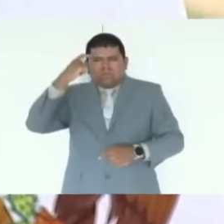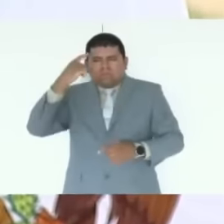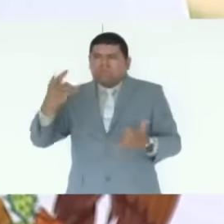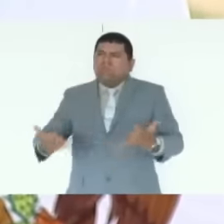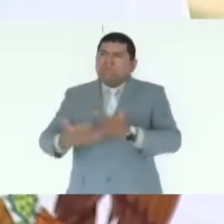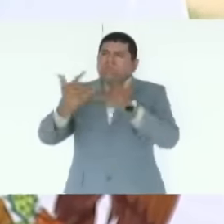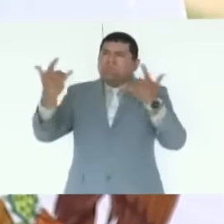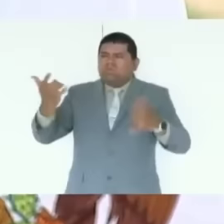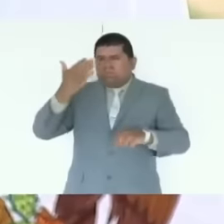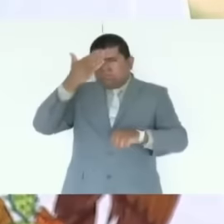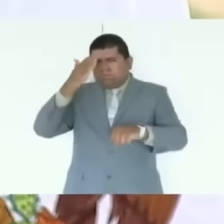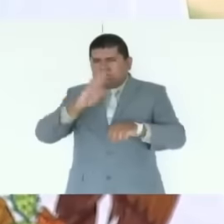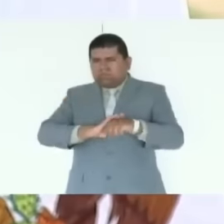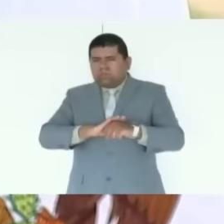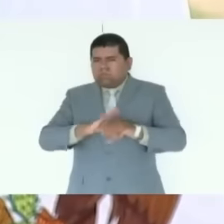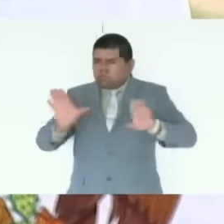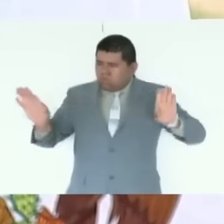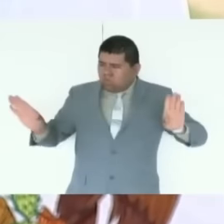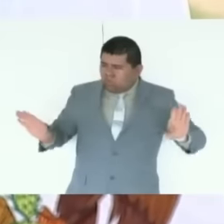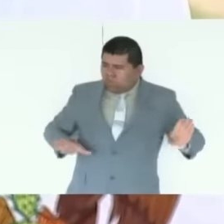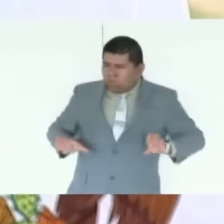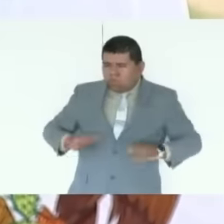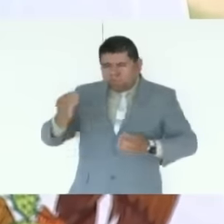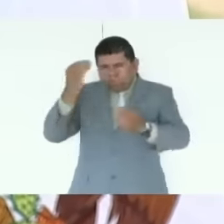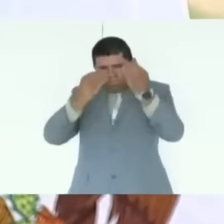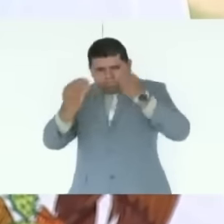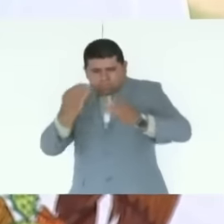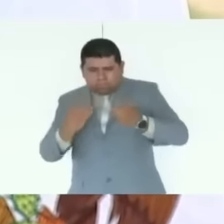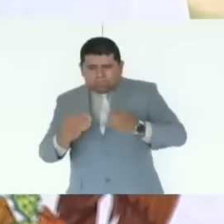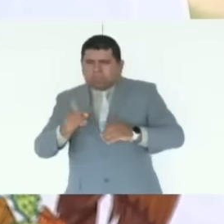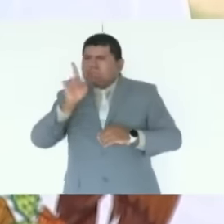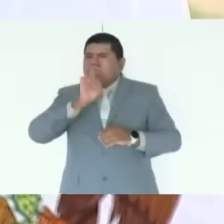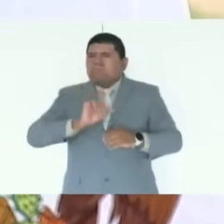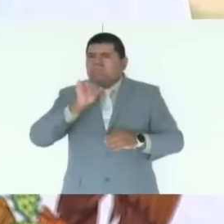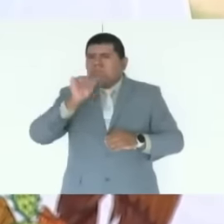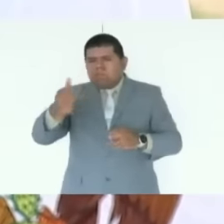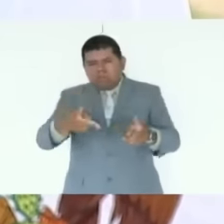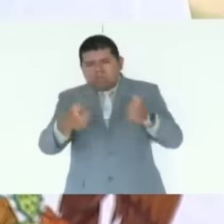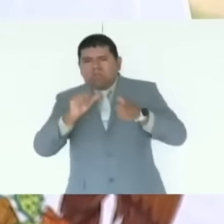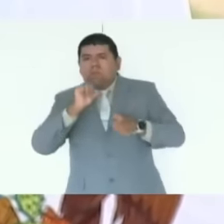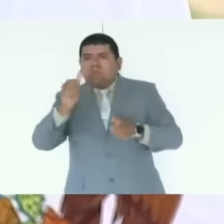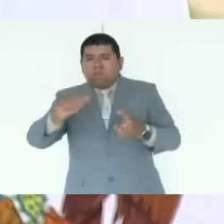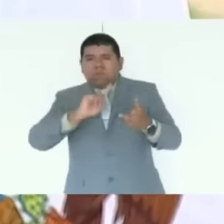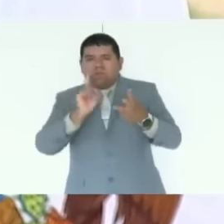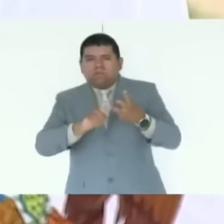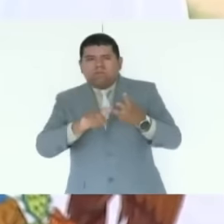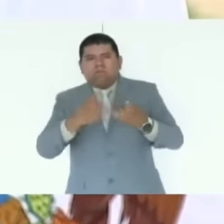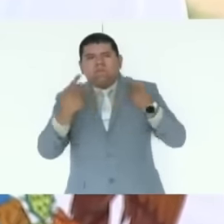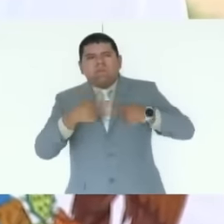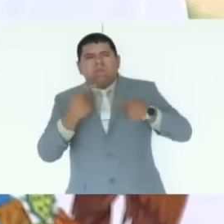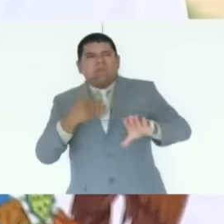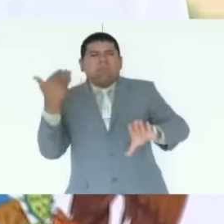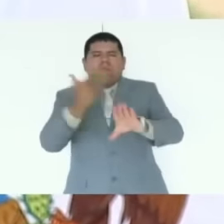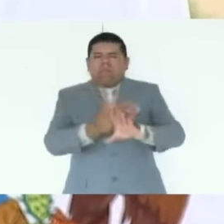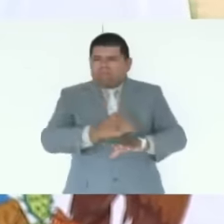do not lie, do not steal and never betray the people of Nayarit. nor